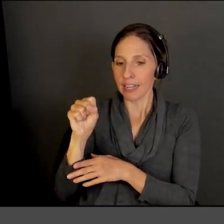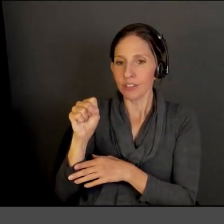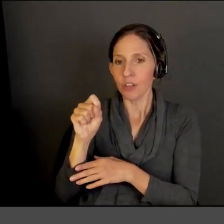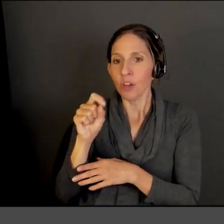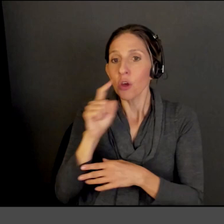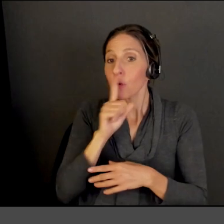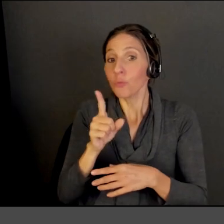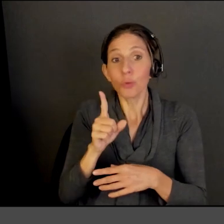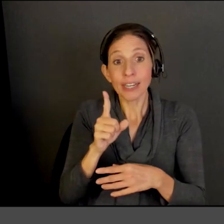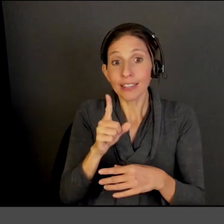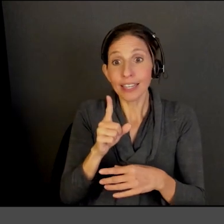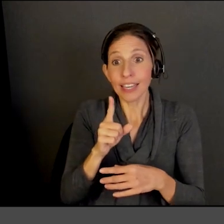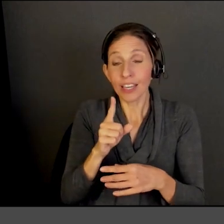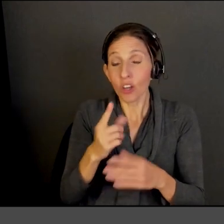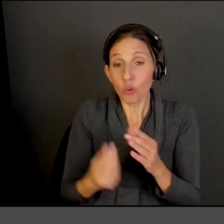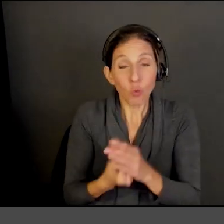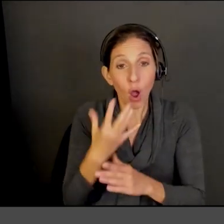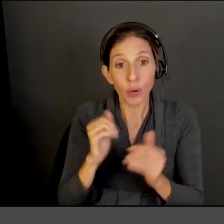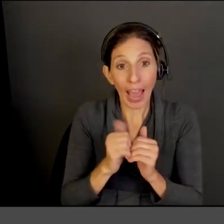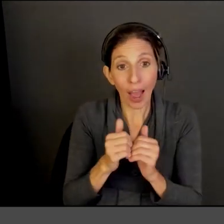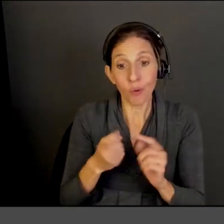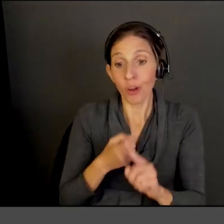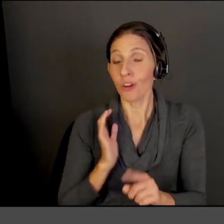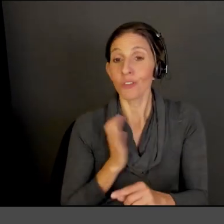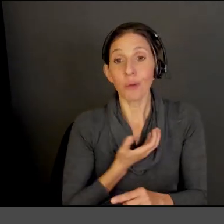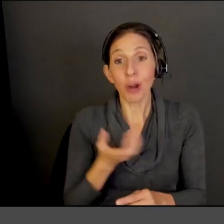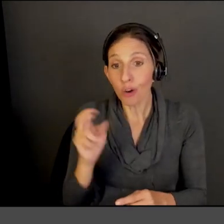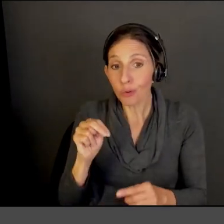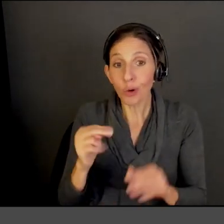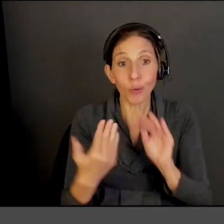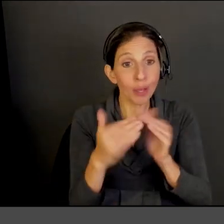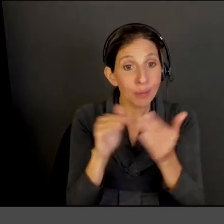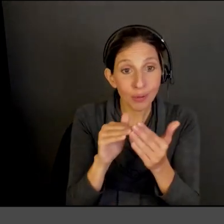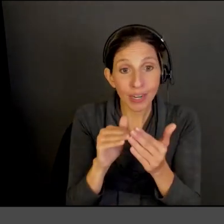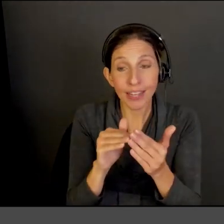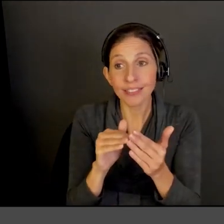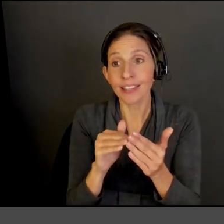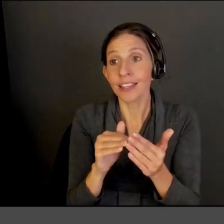WHETHER IT IS DANCING OR PAINTING OR JUST GETTING UP THERE AND AND,